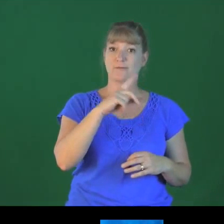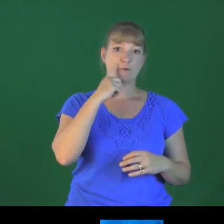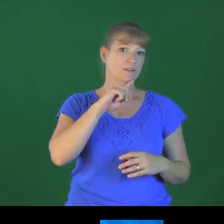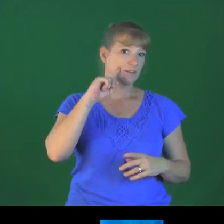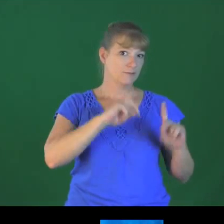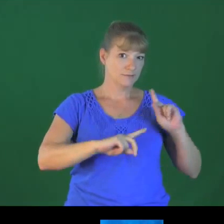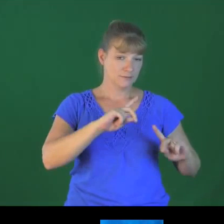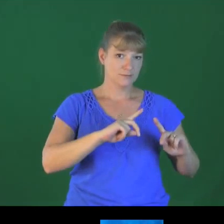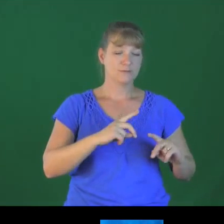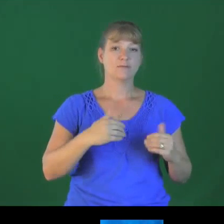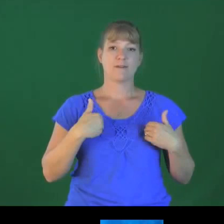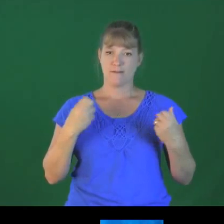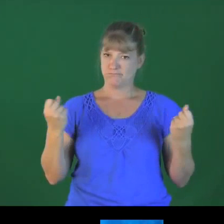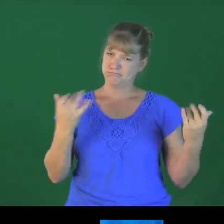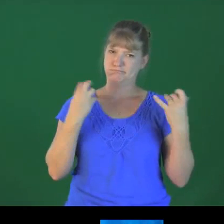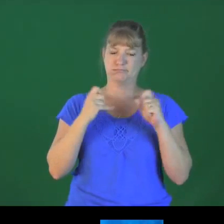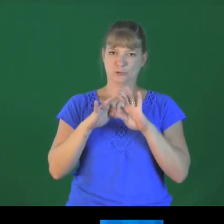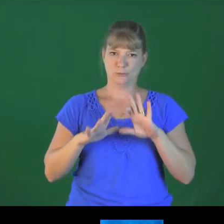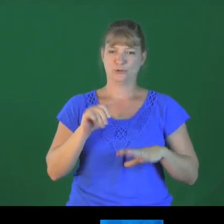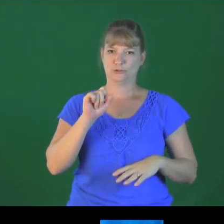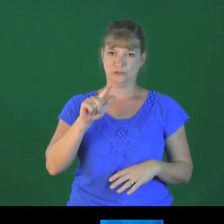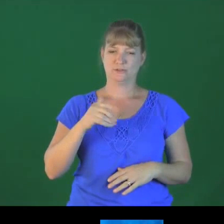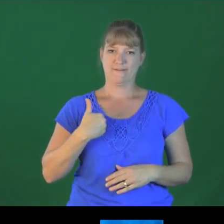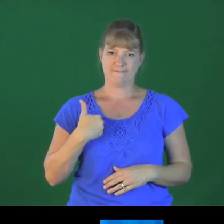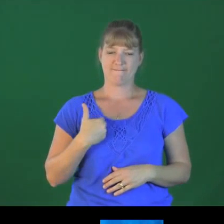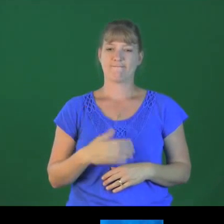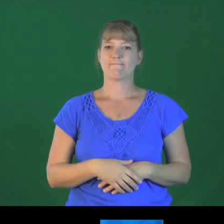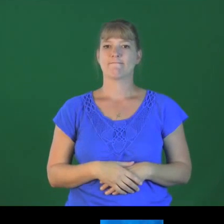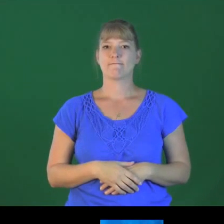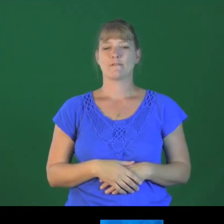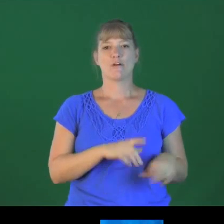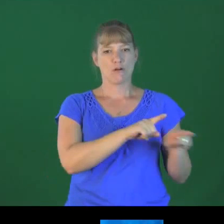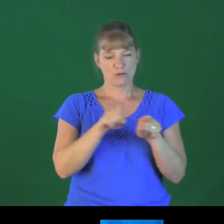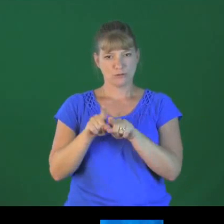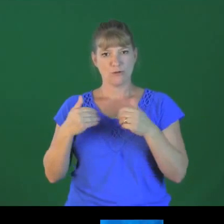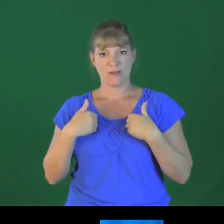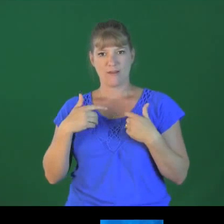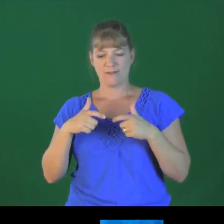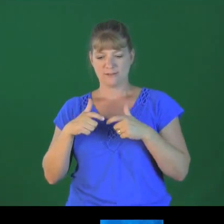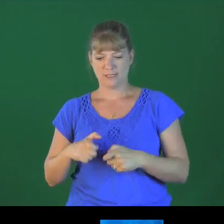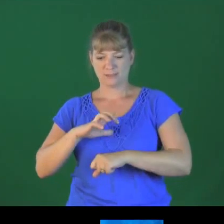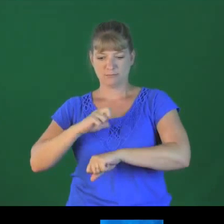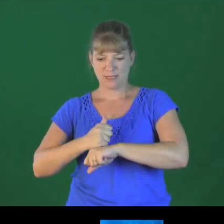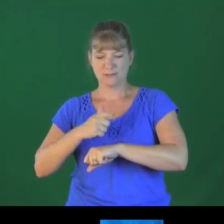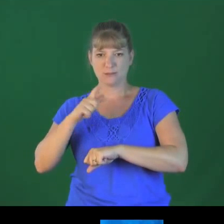They use ASL interpreters, and they also have text based relay calls